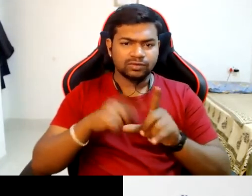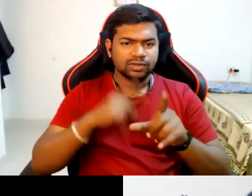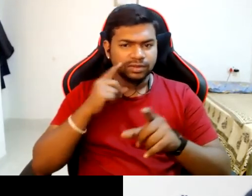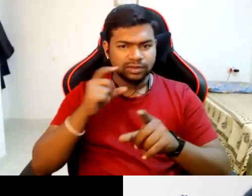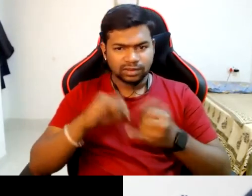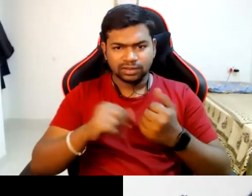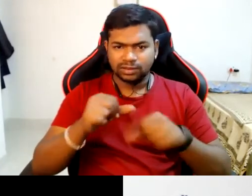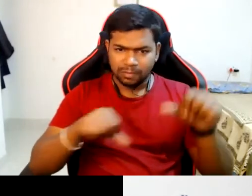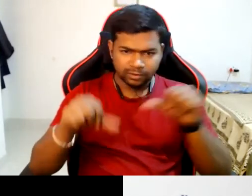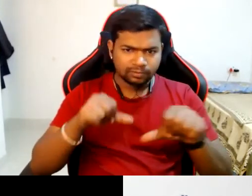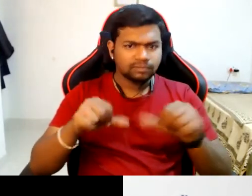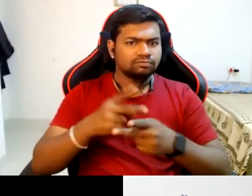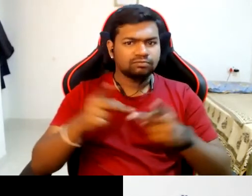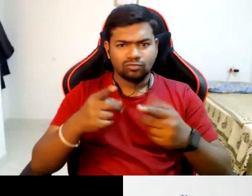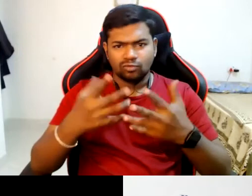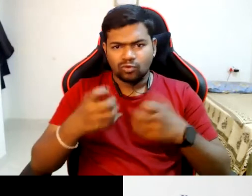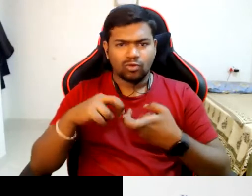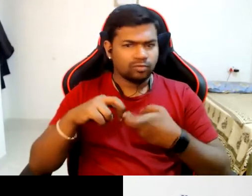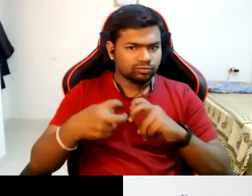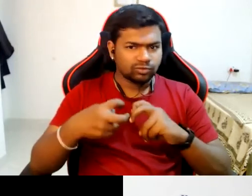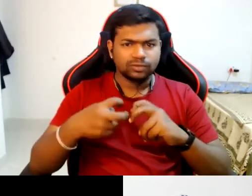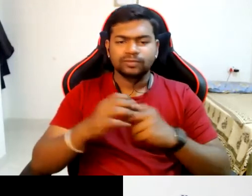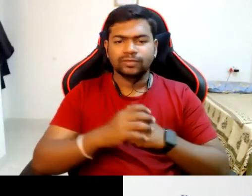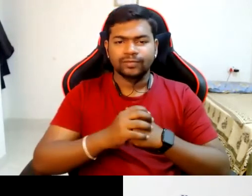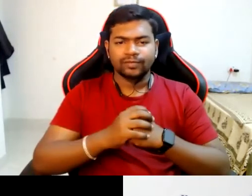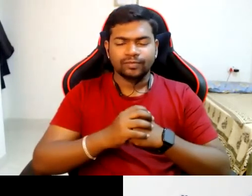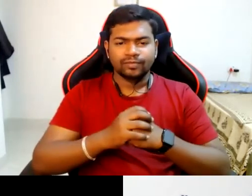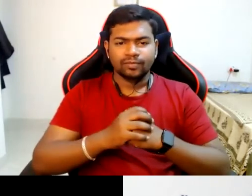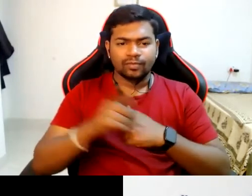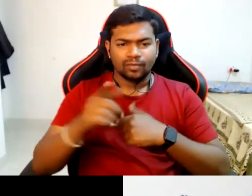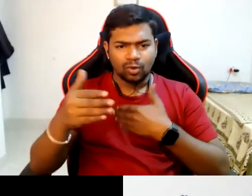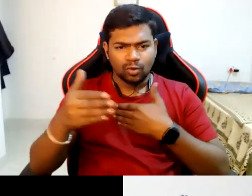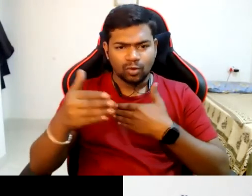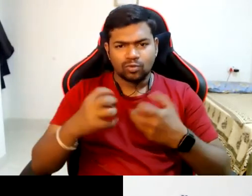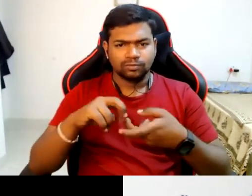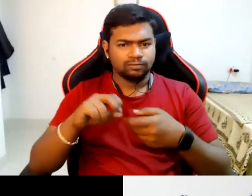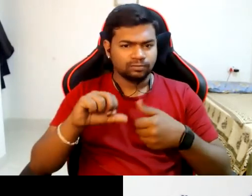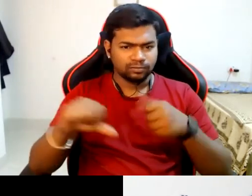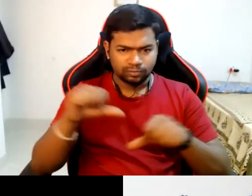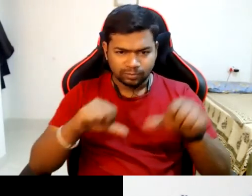electronic because I wanted to be close to physics. But very, very few people can actually,